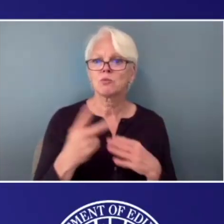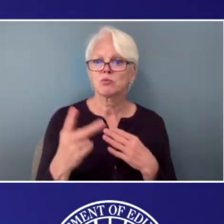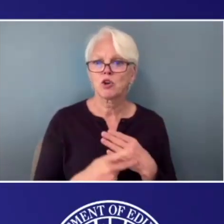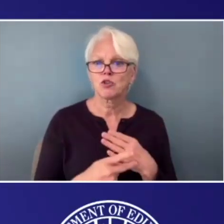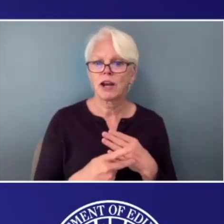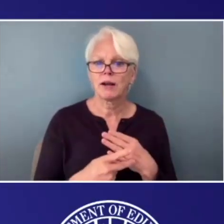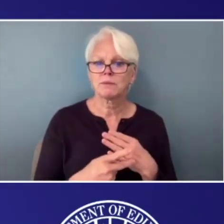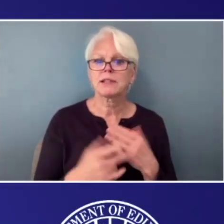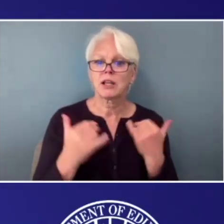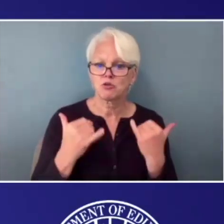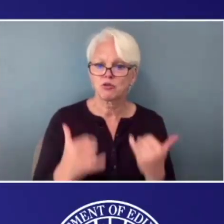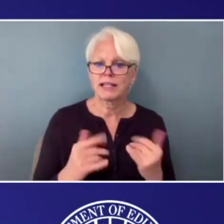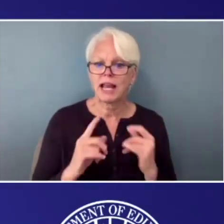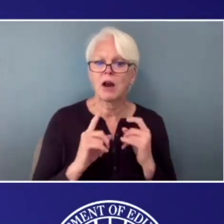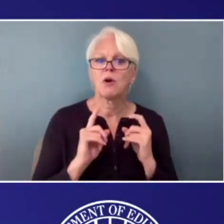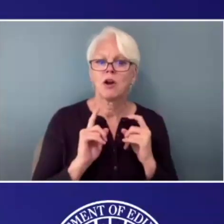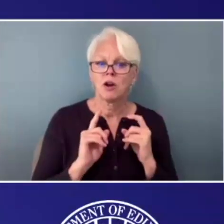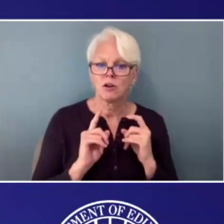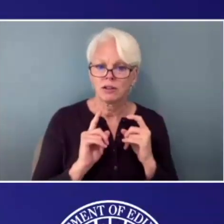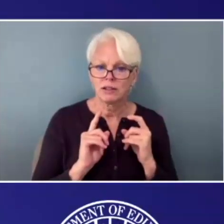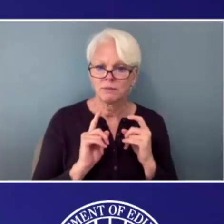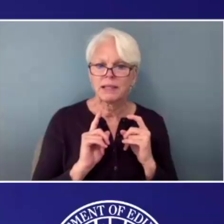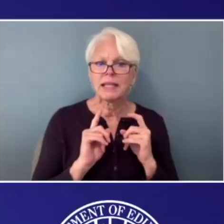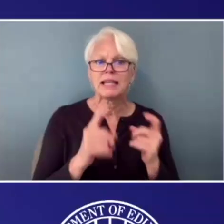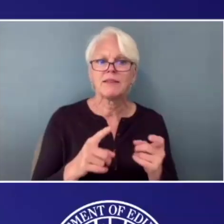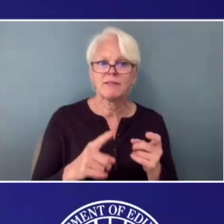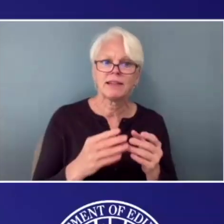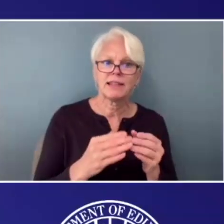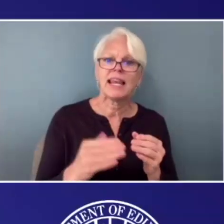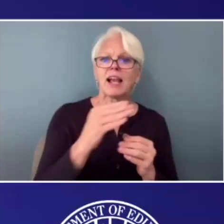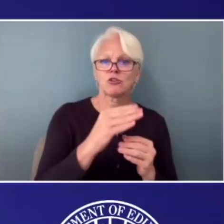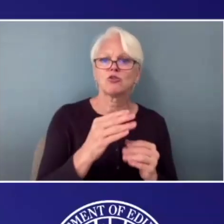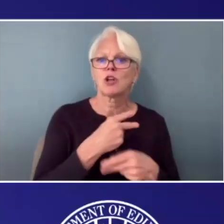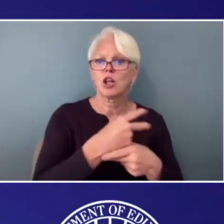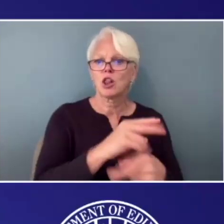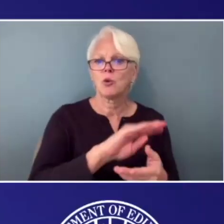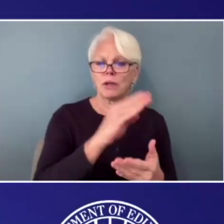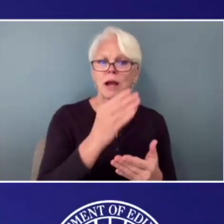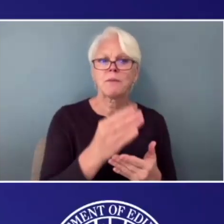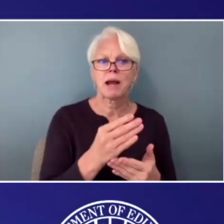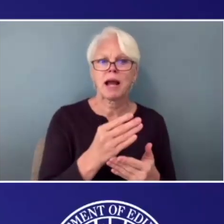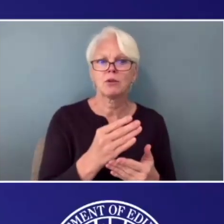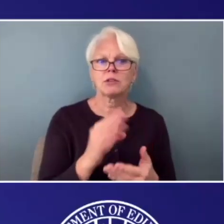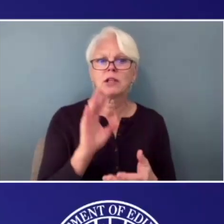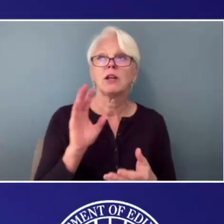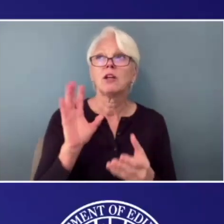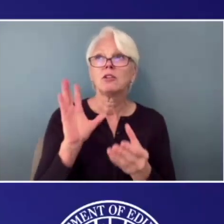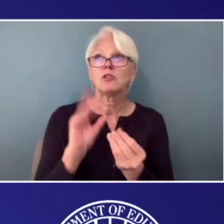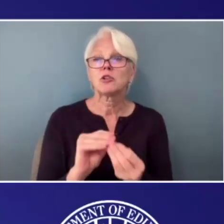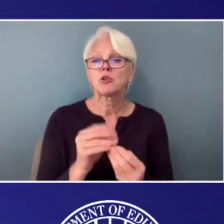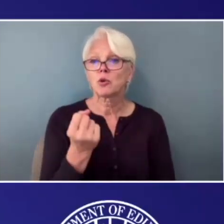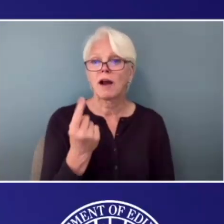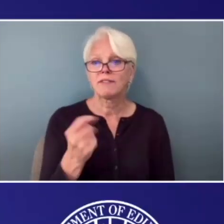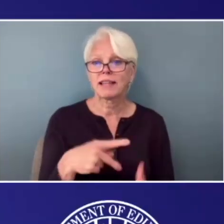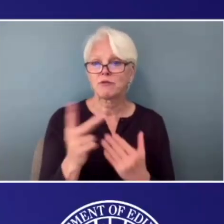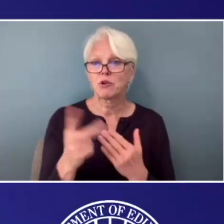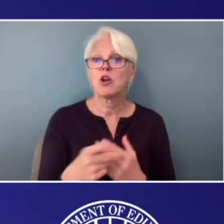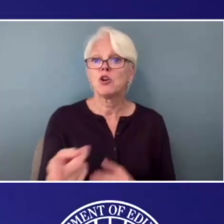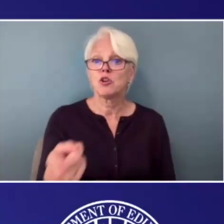the extra Stafford -- or extra loan amounts, there's a total of 11 programs on there. You're saying that would be one way to